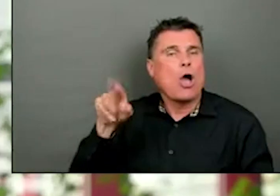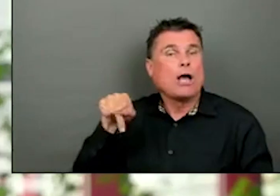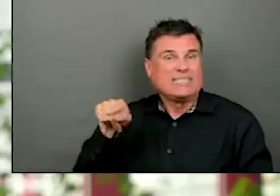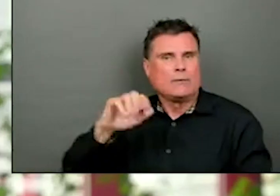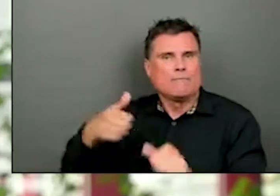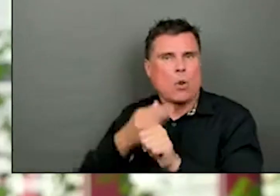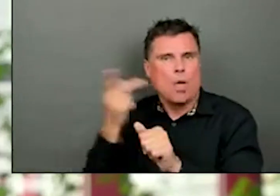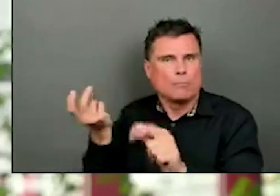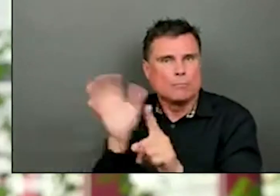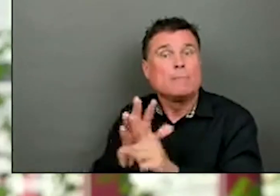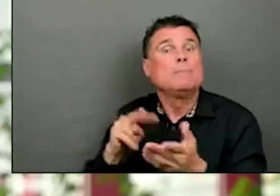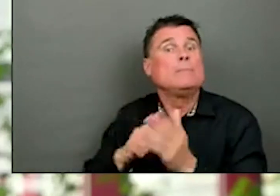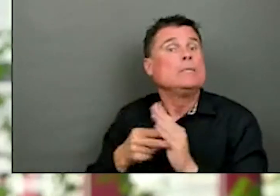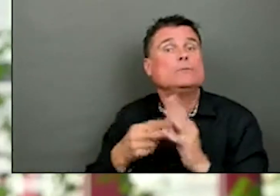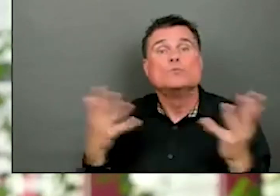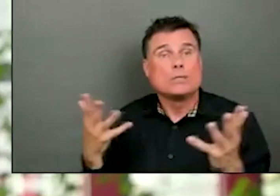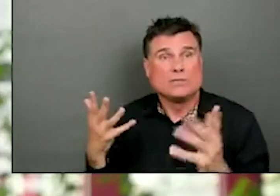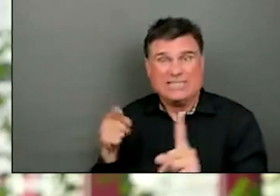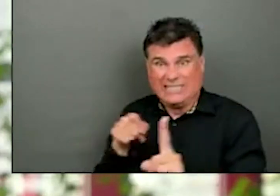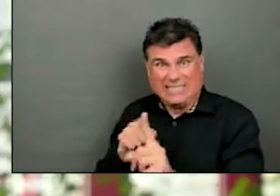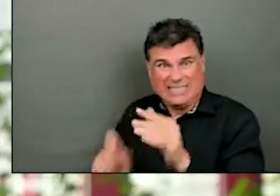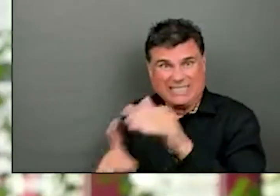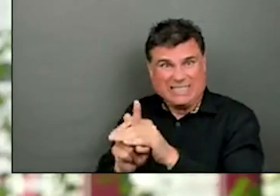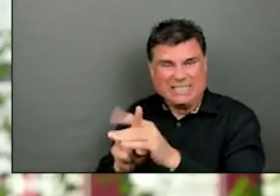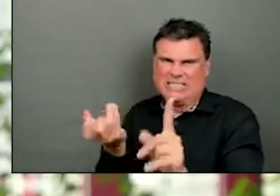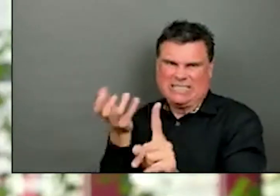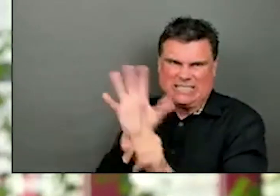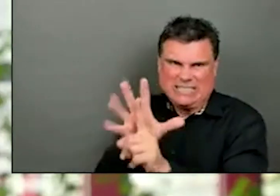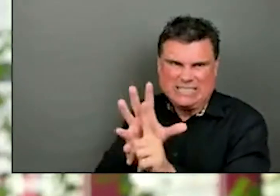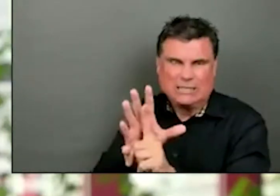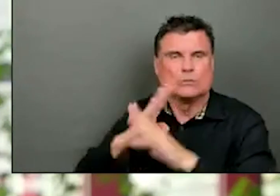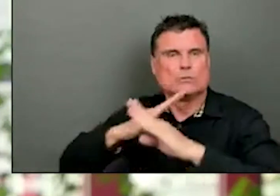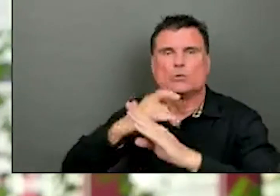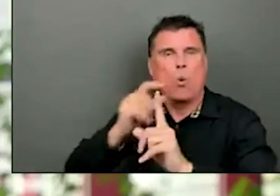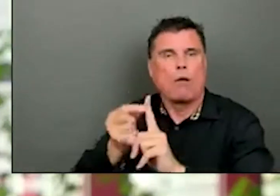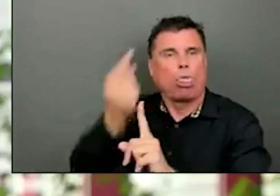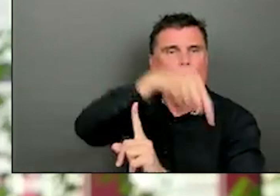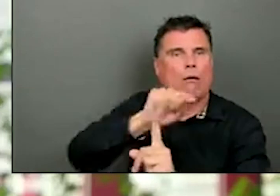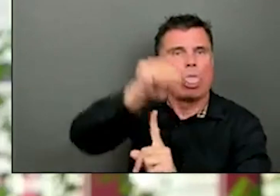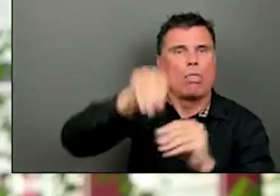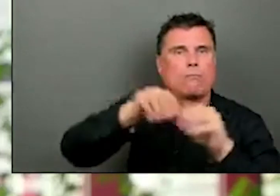as quickly as we can because that's really important as we're still in this transition phase